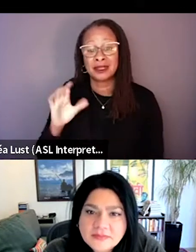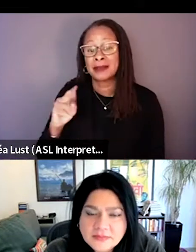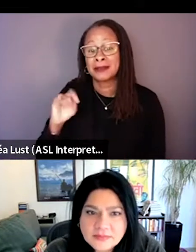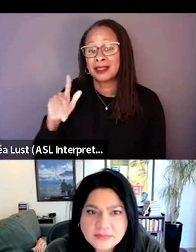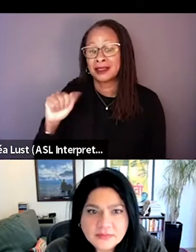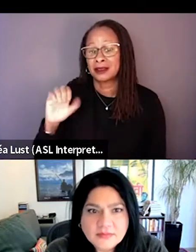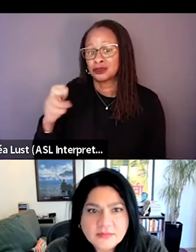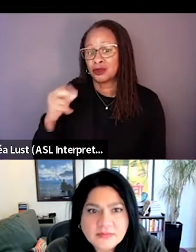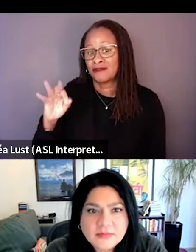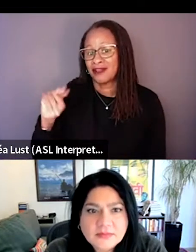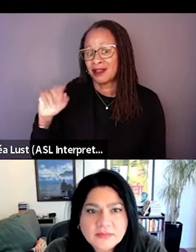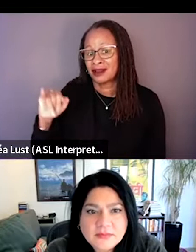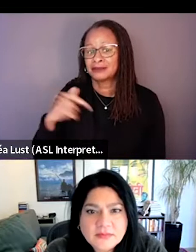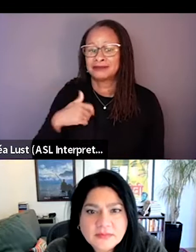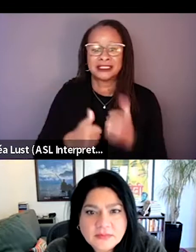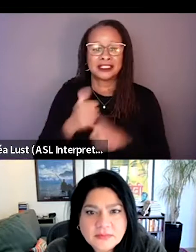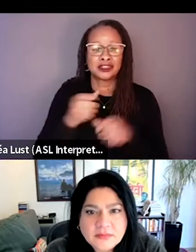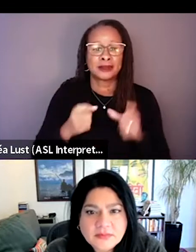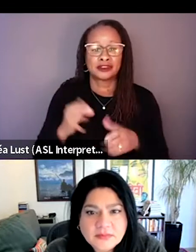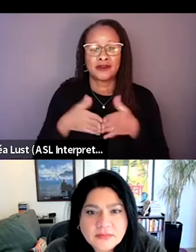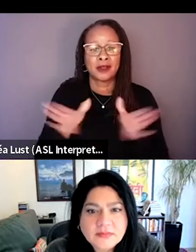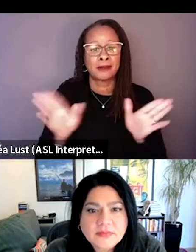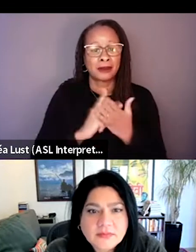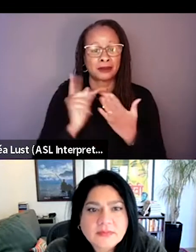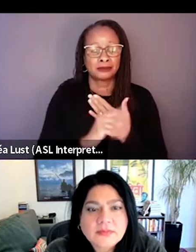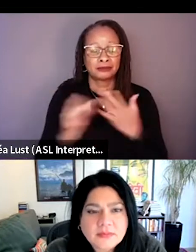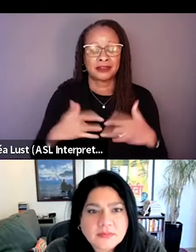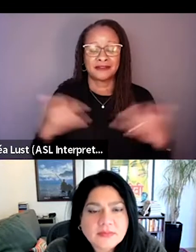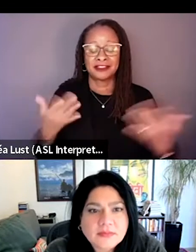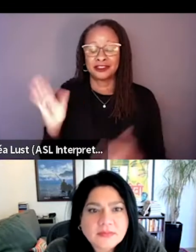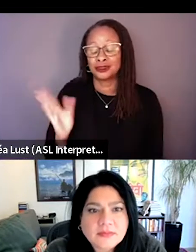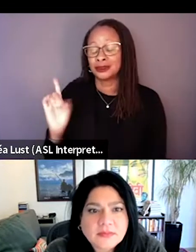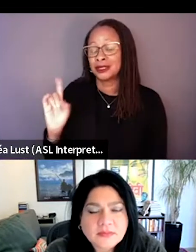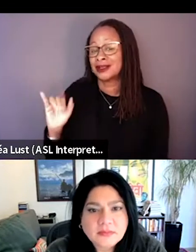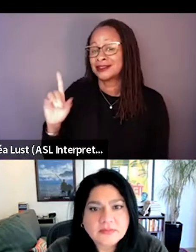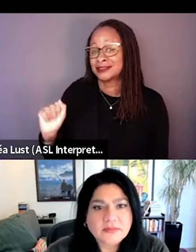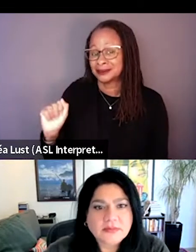and I'm the Senior Manager of Public Programs and Events here at the International Documentary Association.